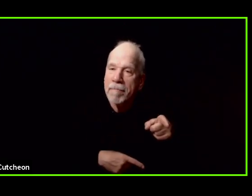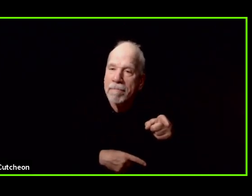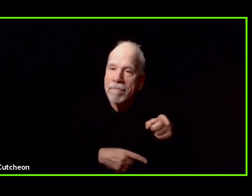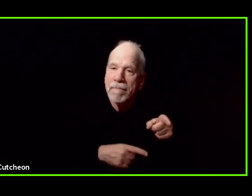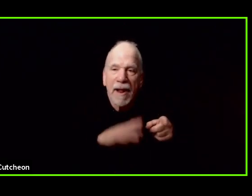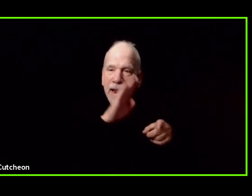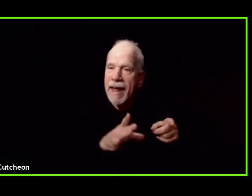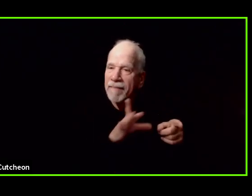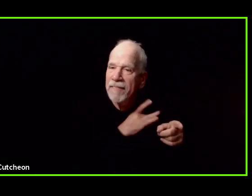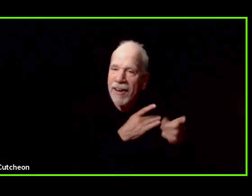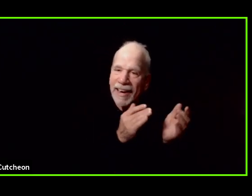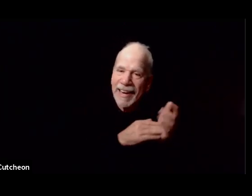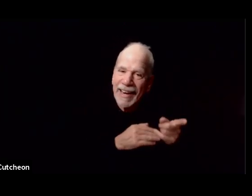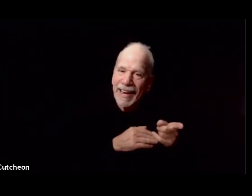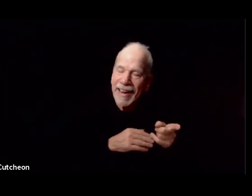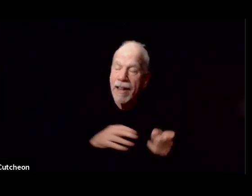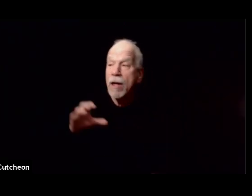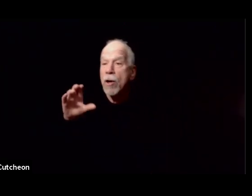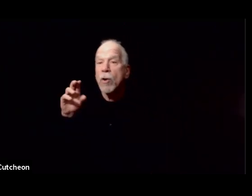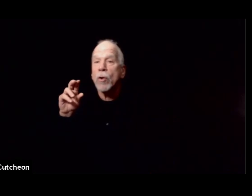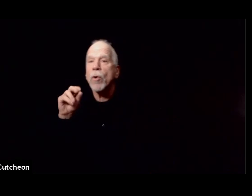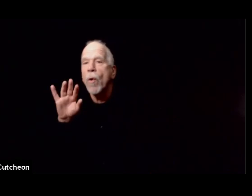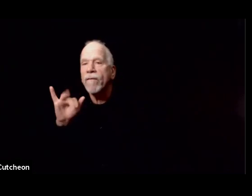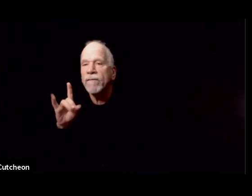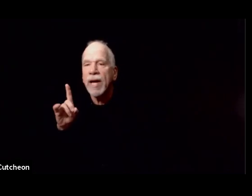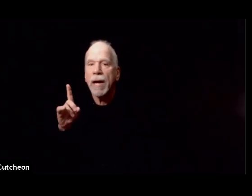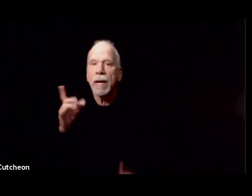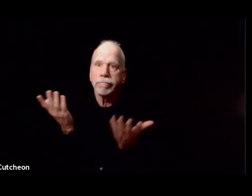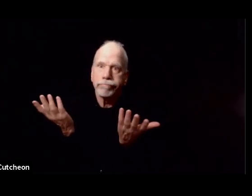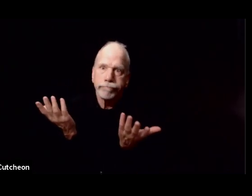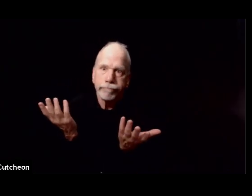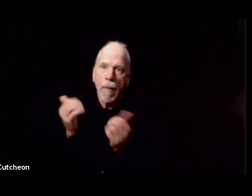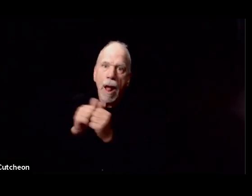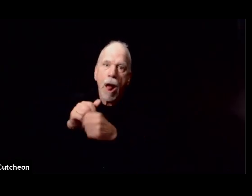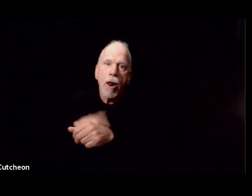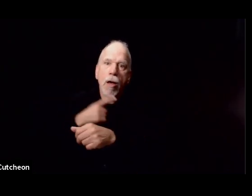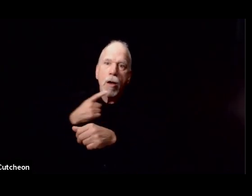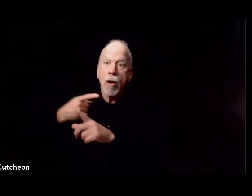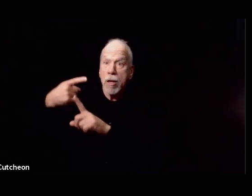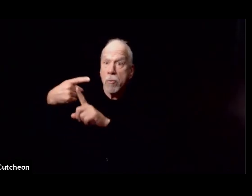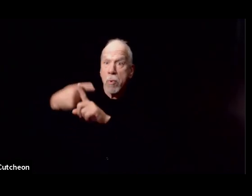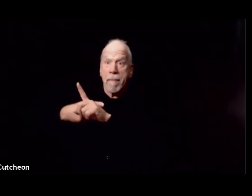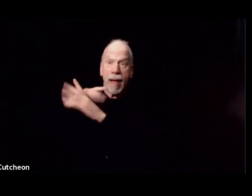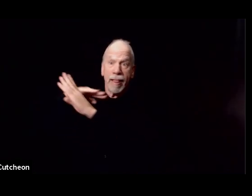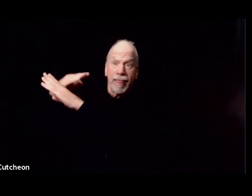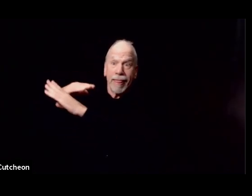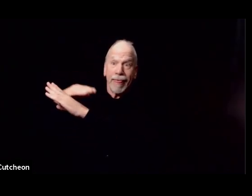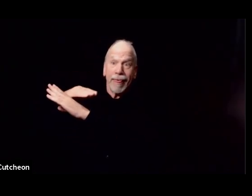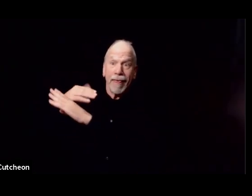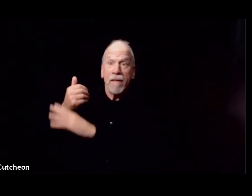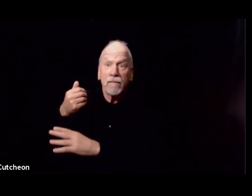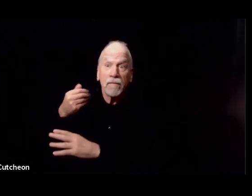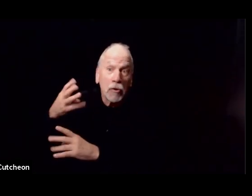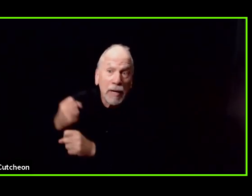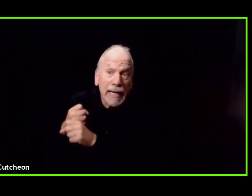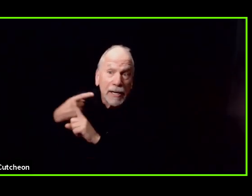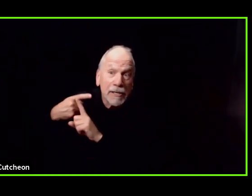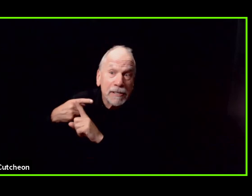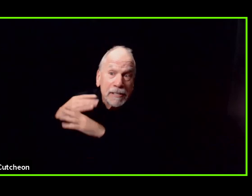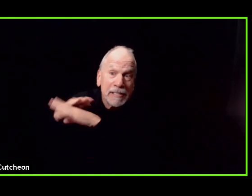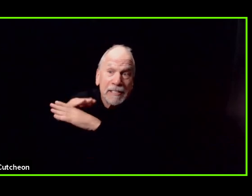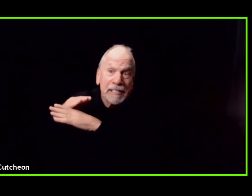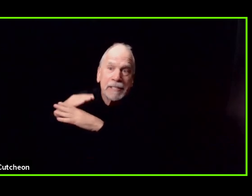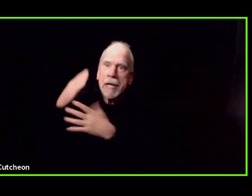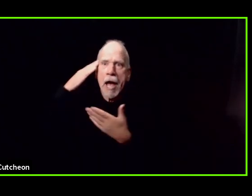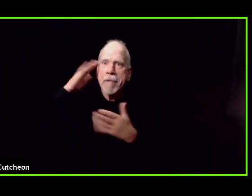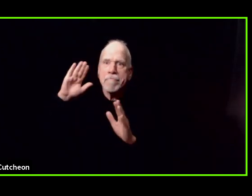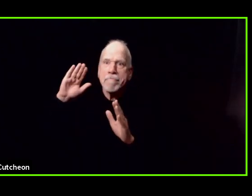last for a period of months to a couple of years and so what we will have to learn more